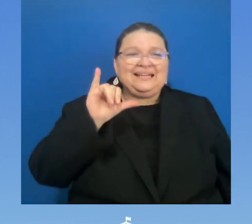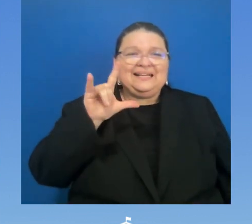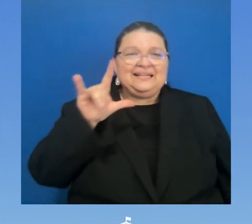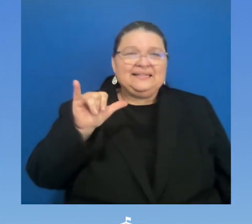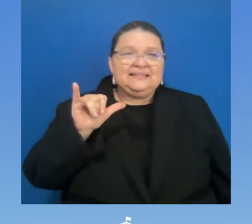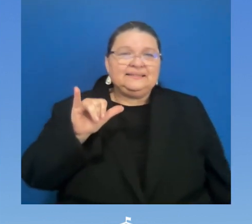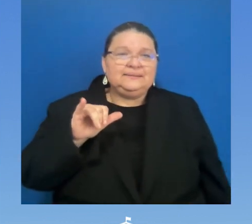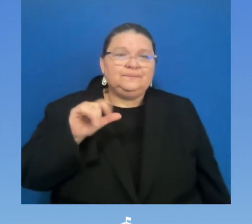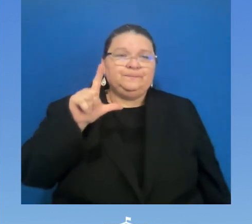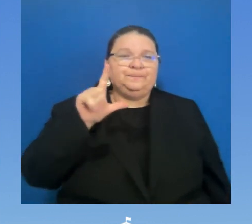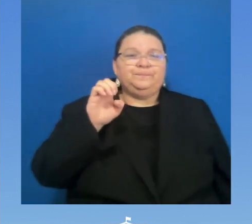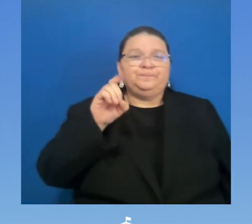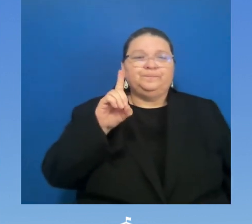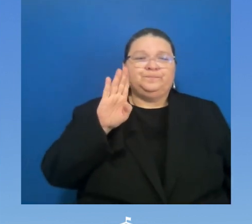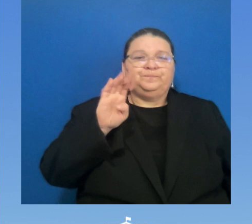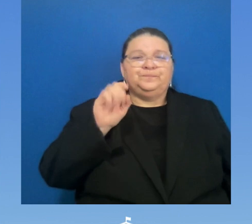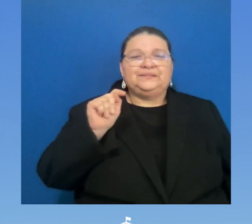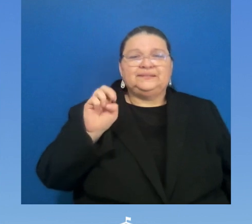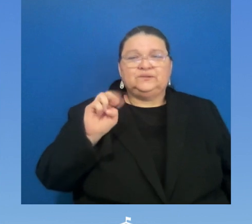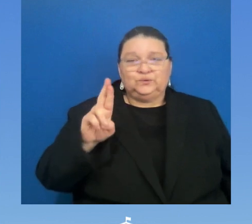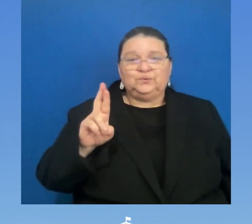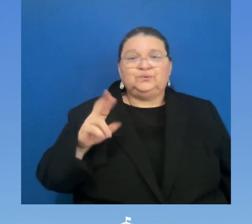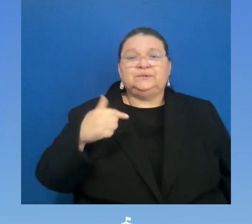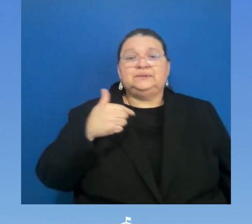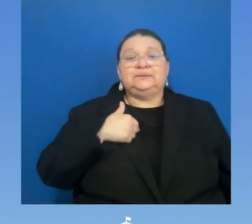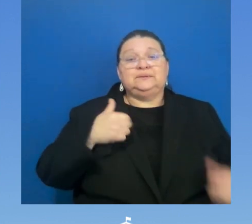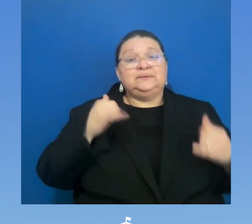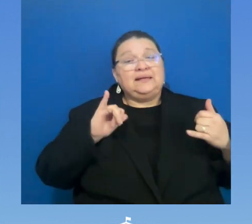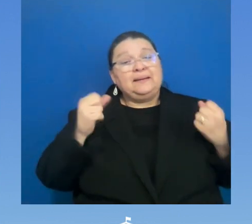and around the world have my own equal pay story.